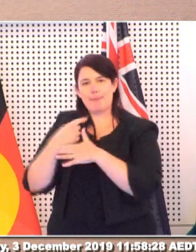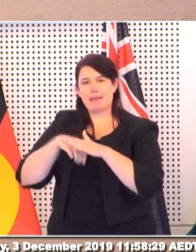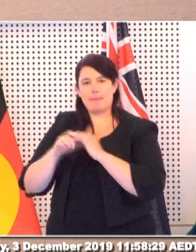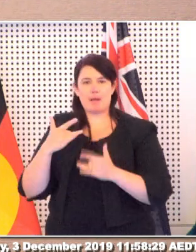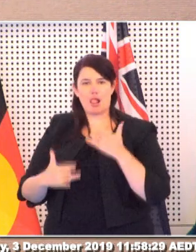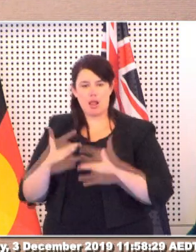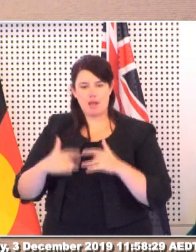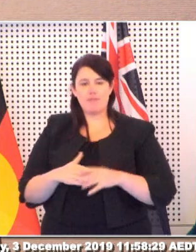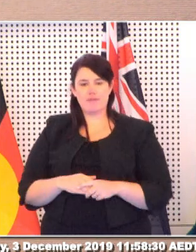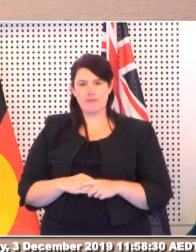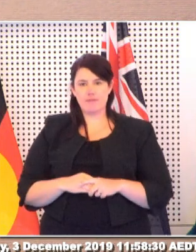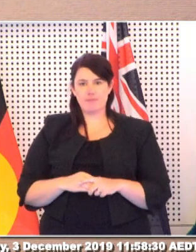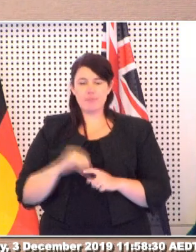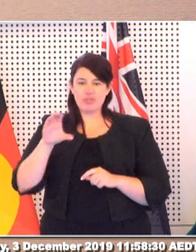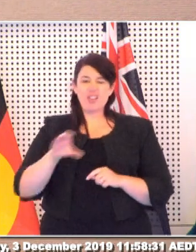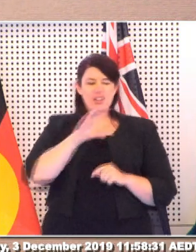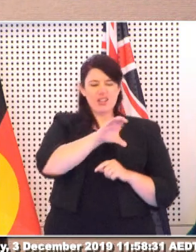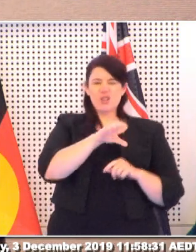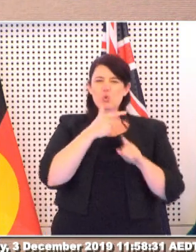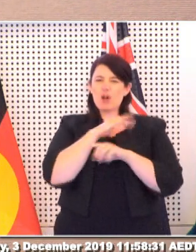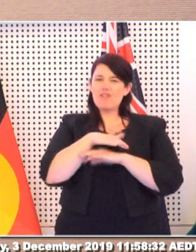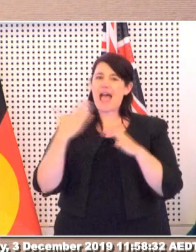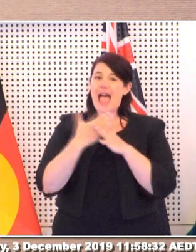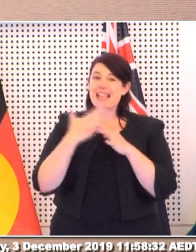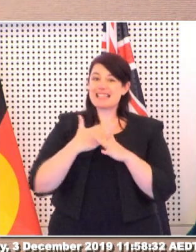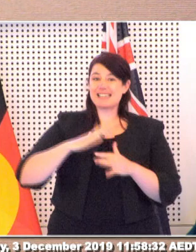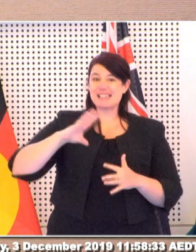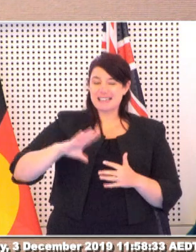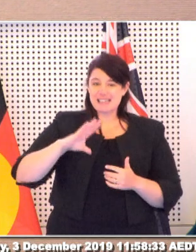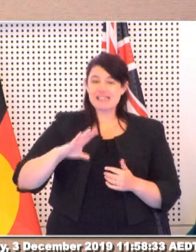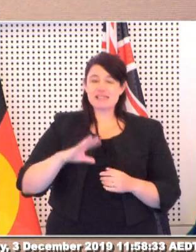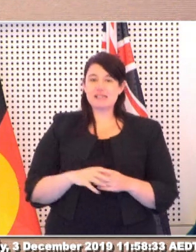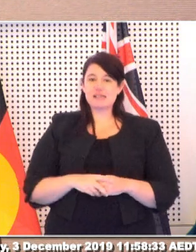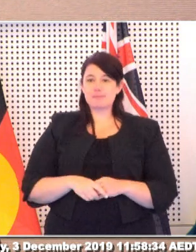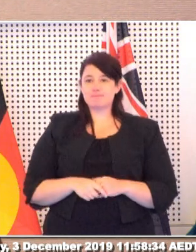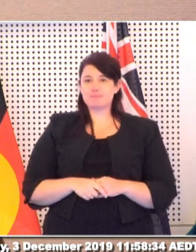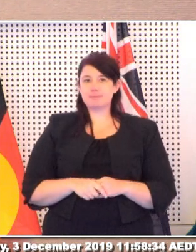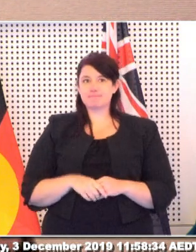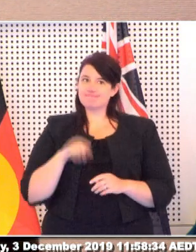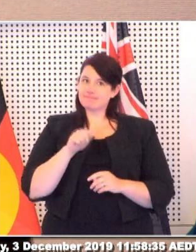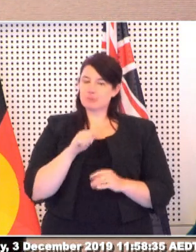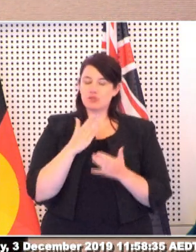And in terms of having access needs, it was very important to people